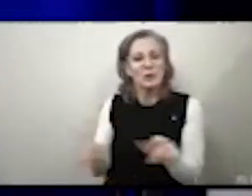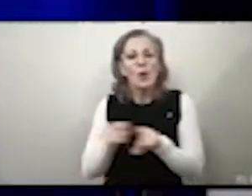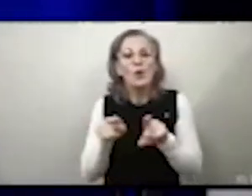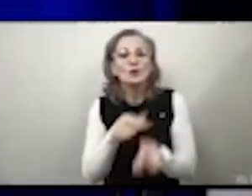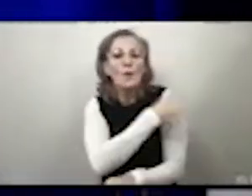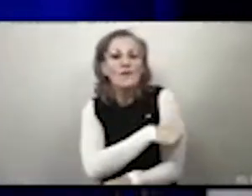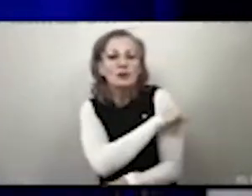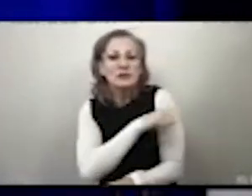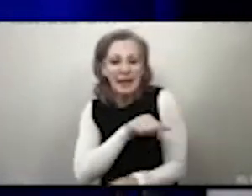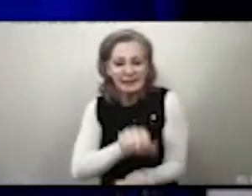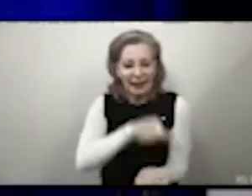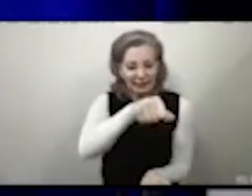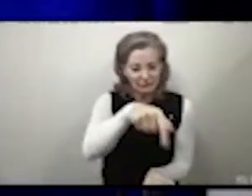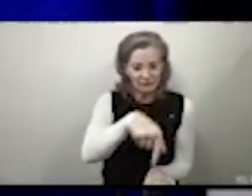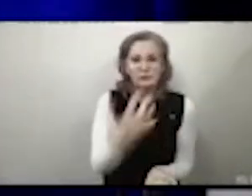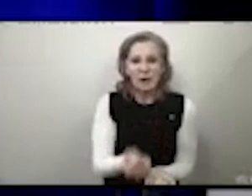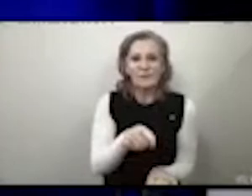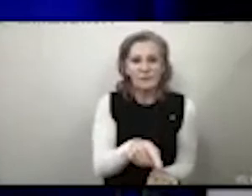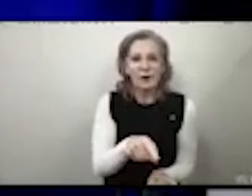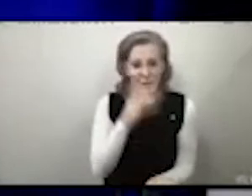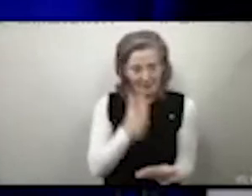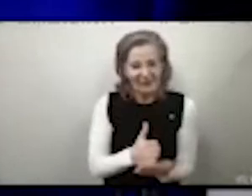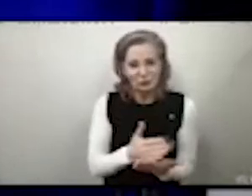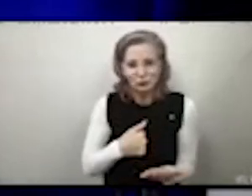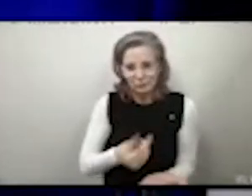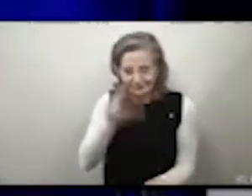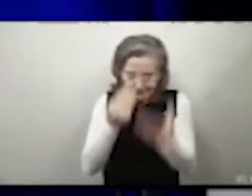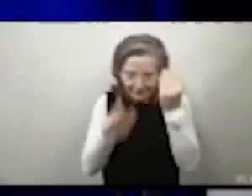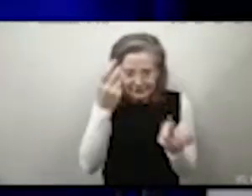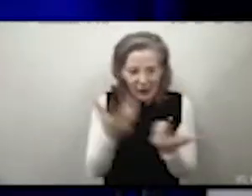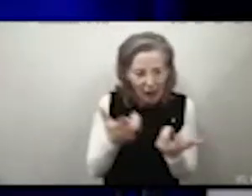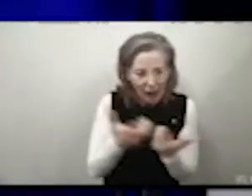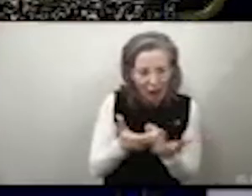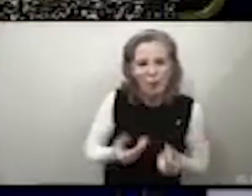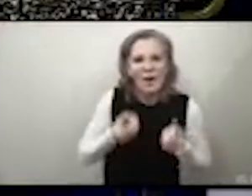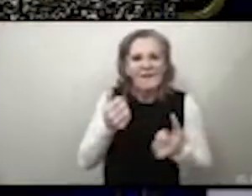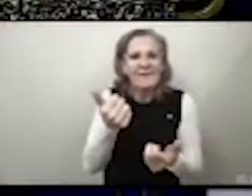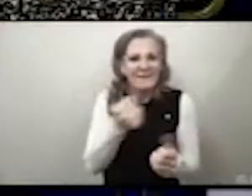So, you know, those are, those are really important things about building national resilience. Well, we all know they should be first aid